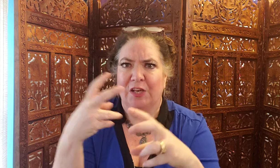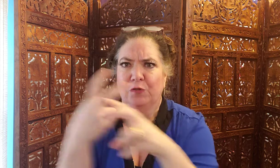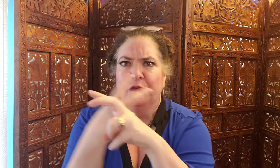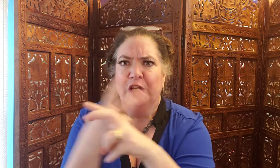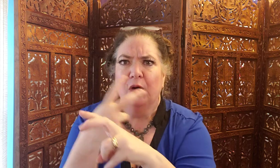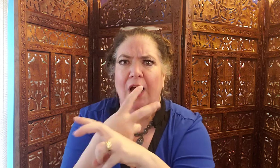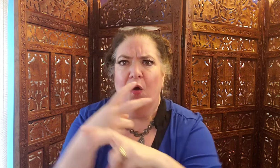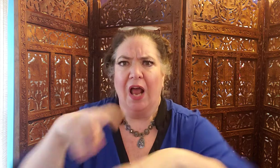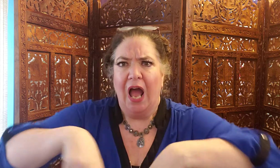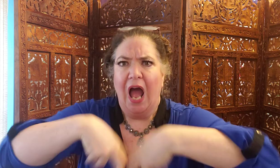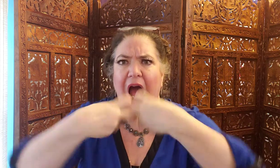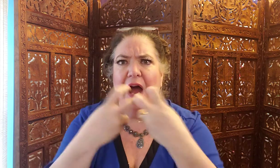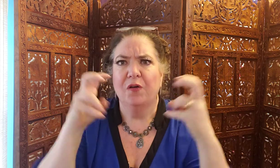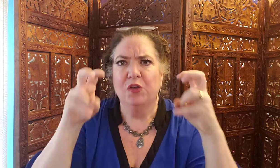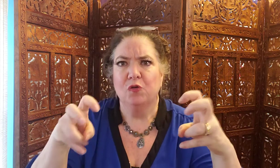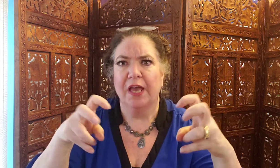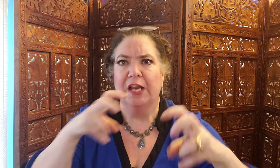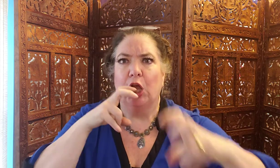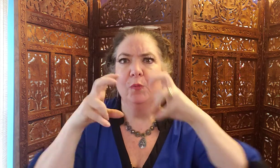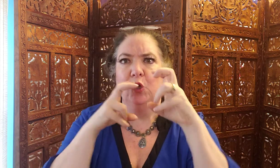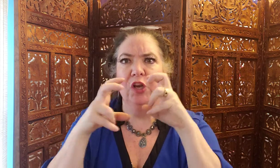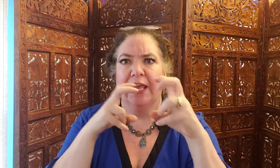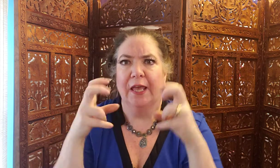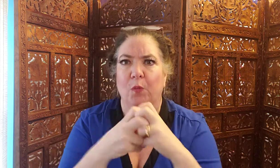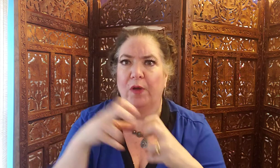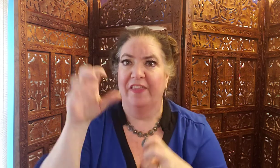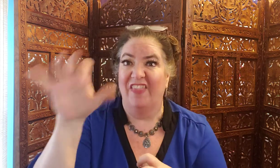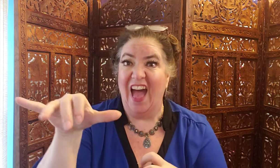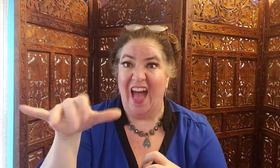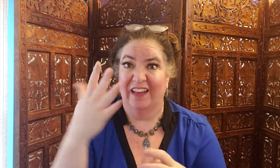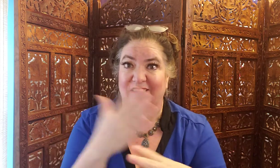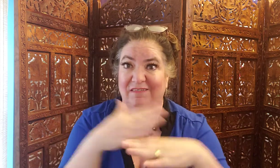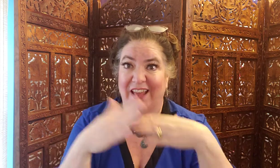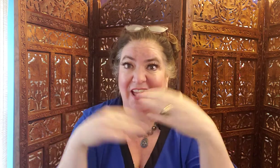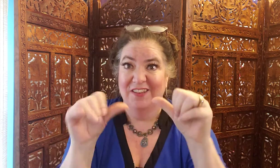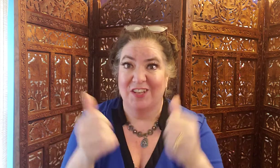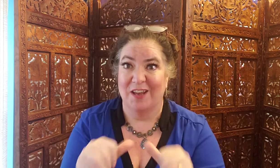And you figure out how you can communicate with that hand shape